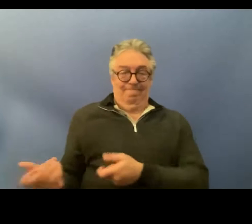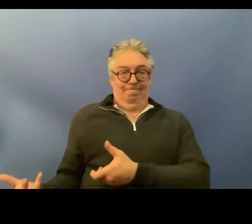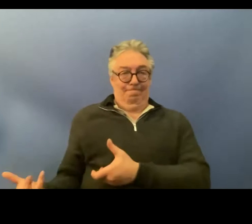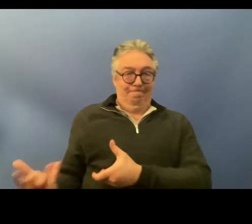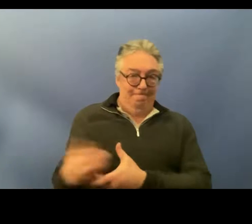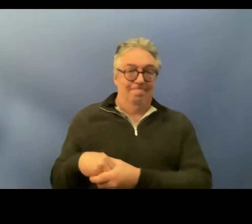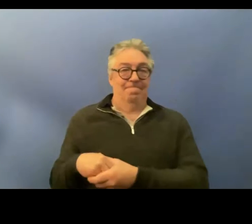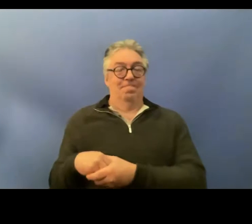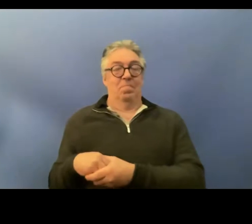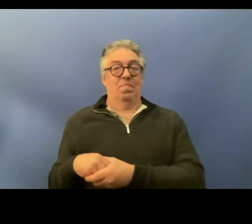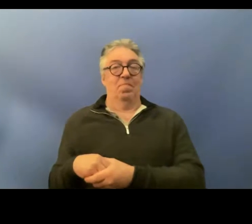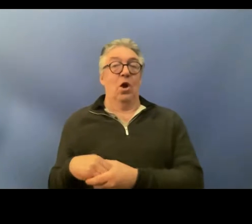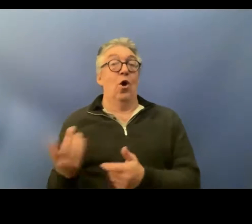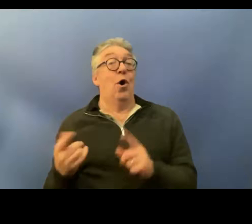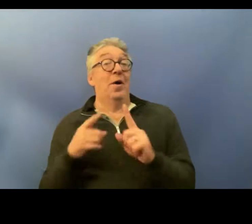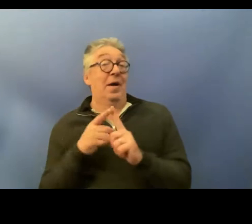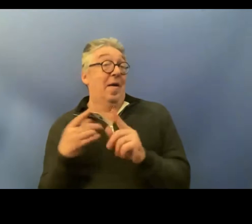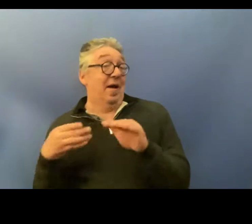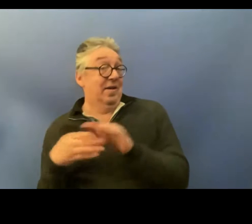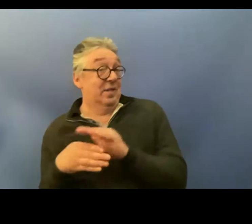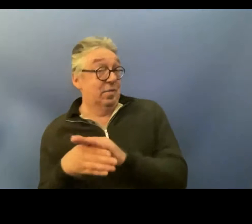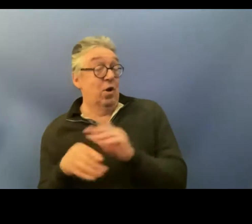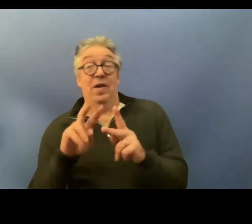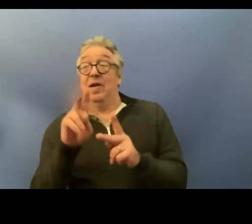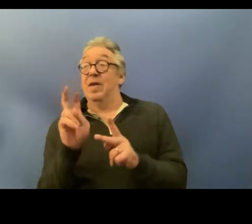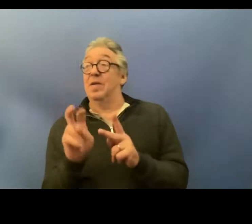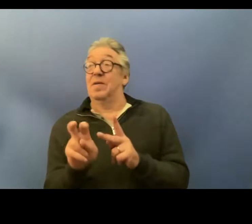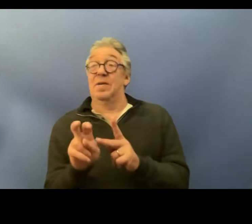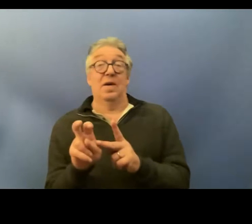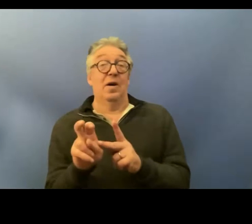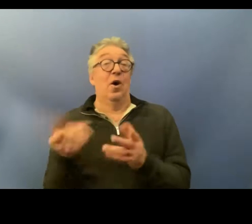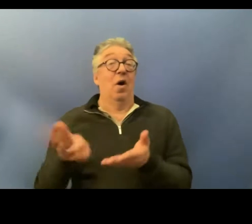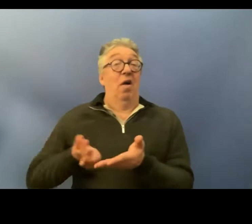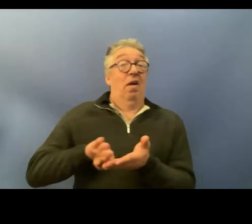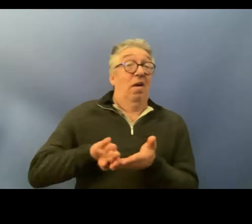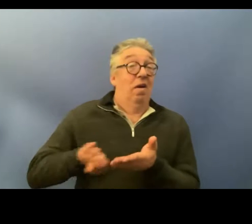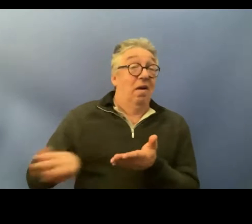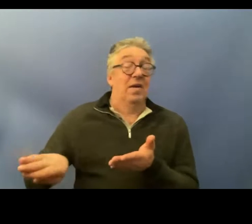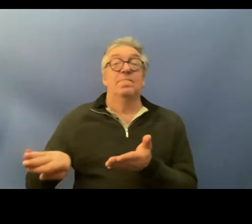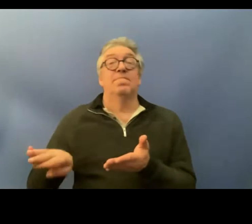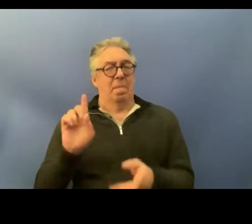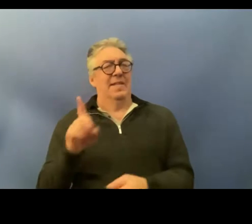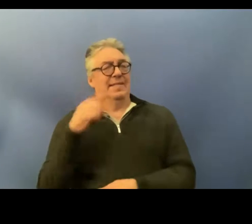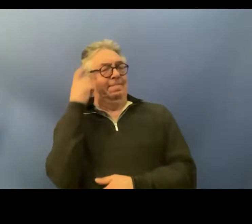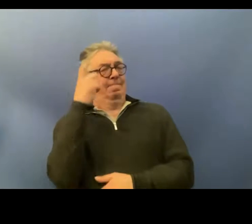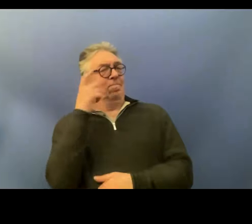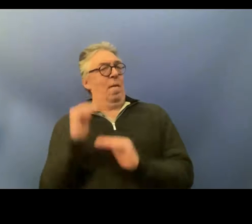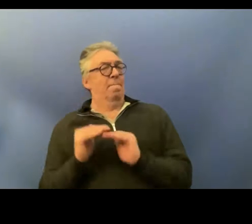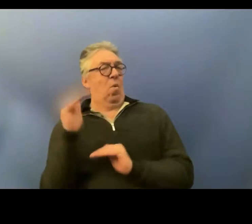in this agenda and issues like accessibility, inclusivity, et cetera, et cetera, should be considered moving forward.